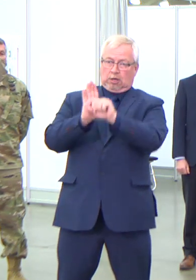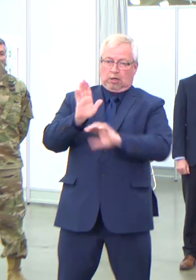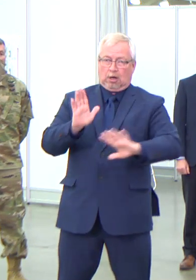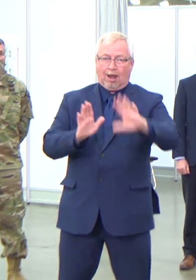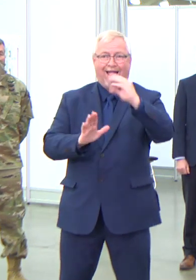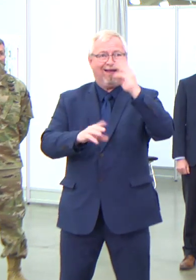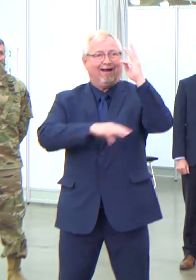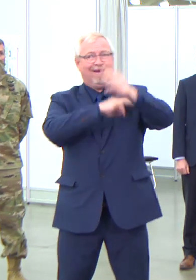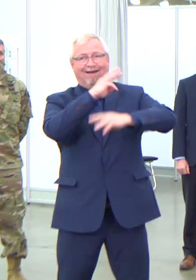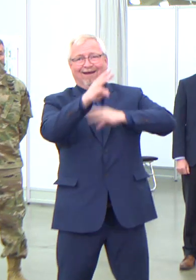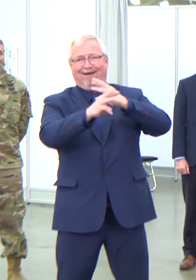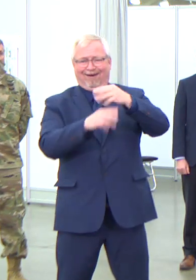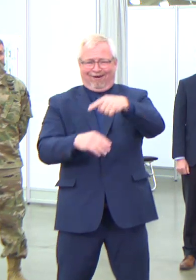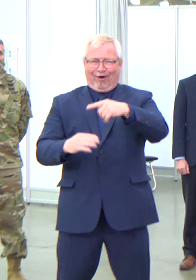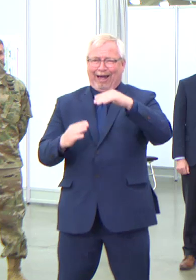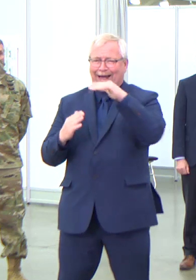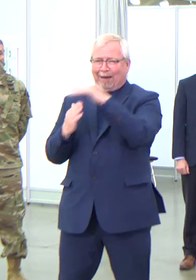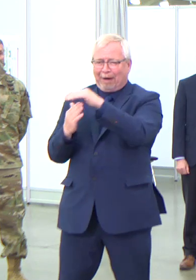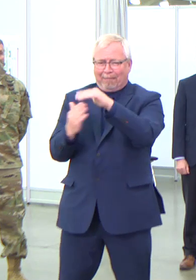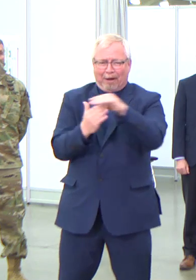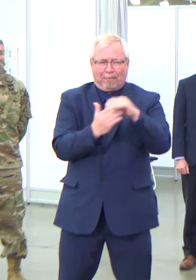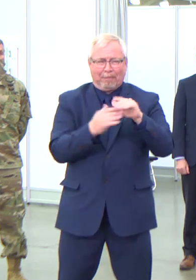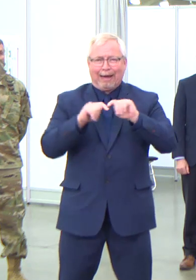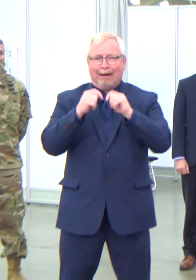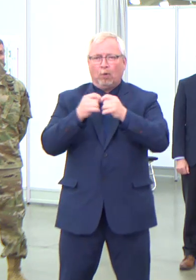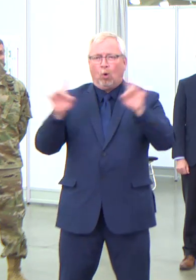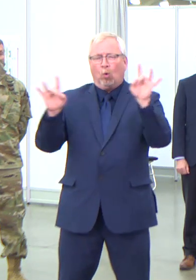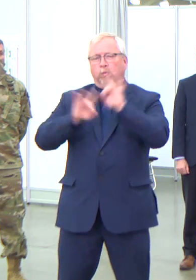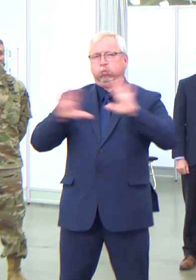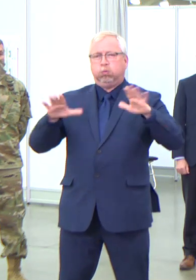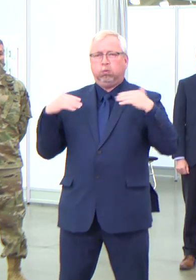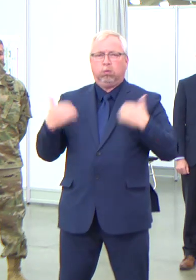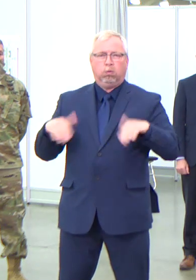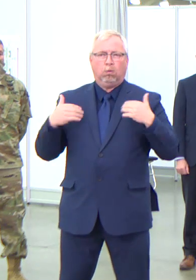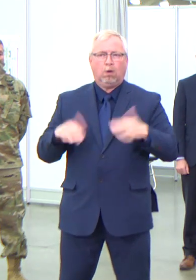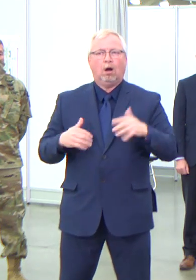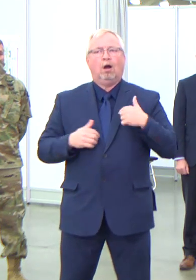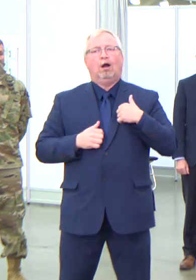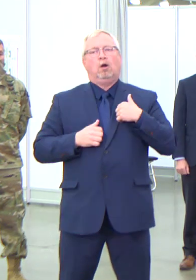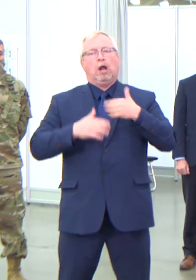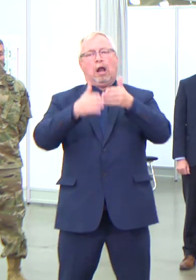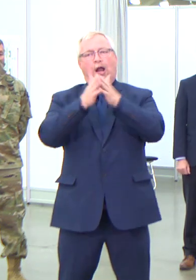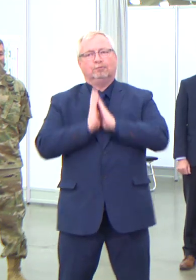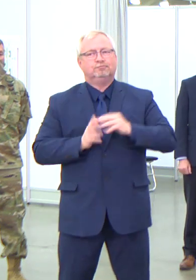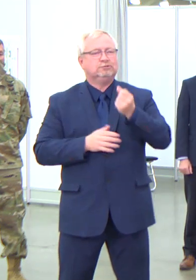just in the state of Maryland, but, in my opinion, frankly, in the world. And I've asked a few of them to join us here